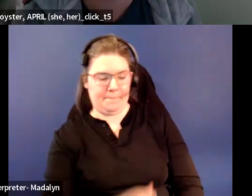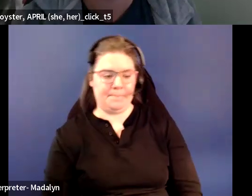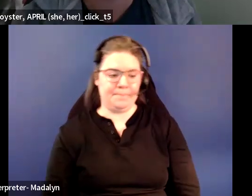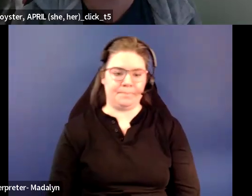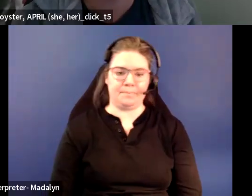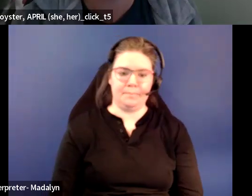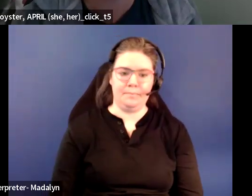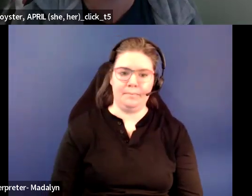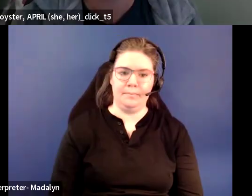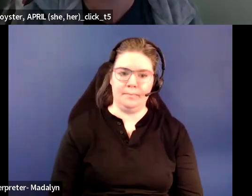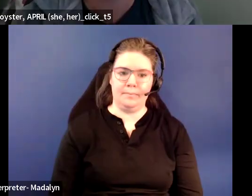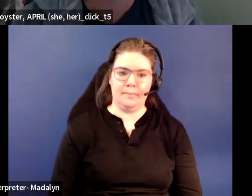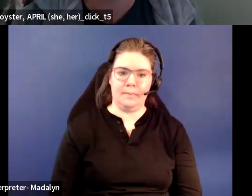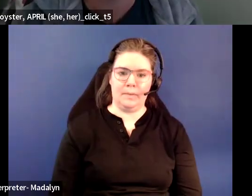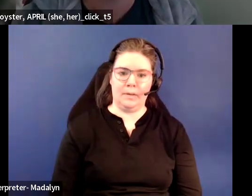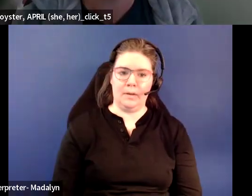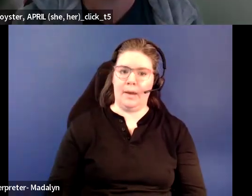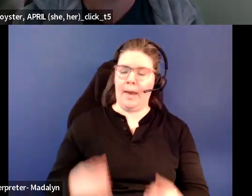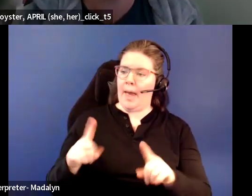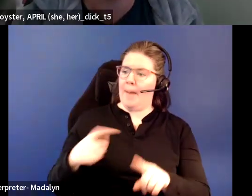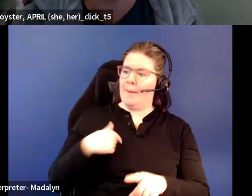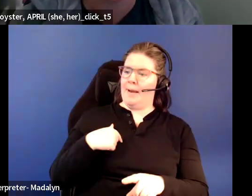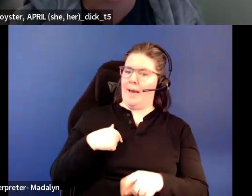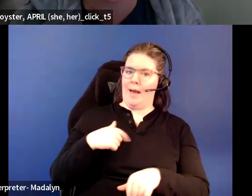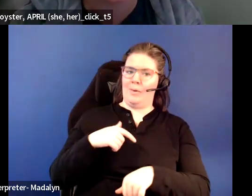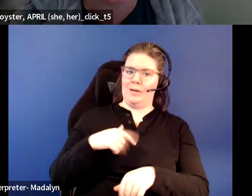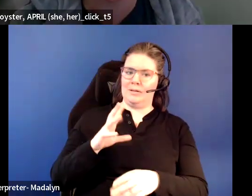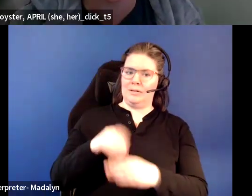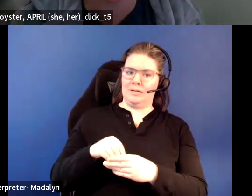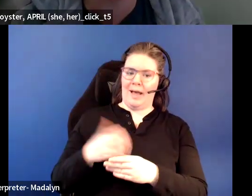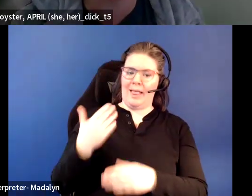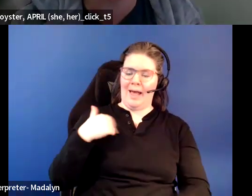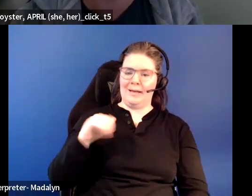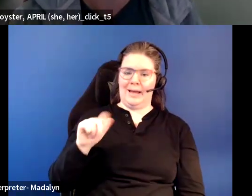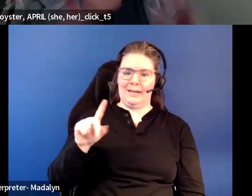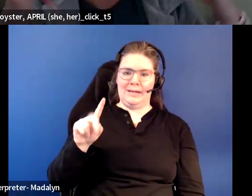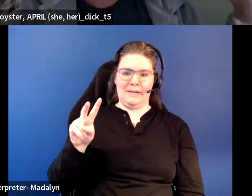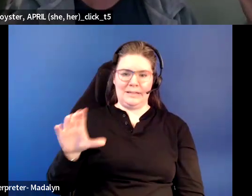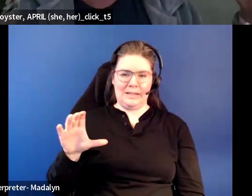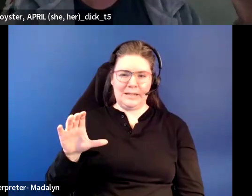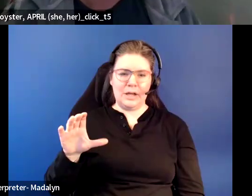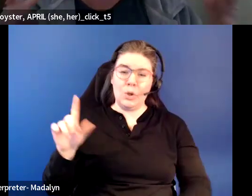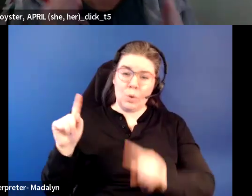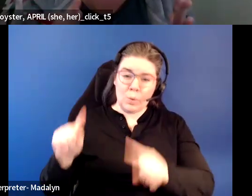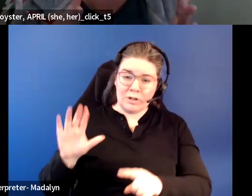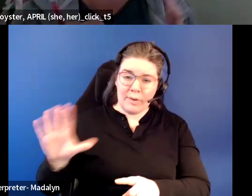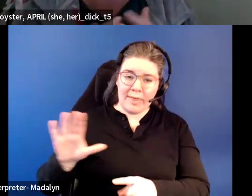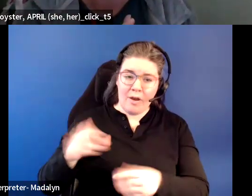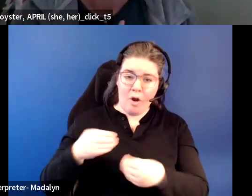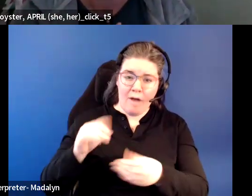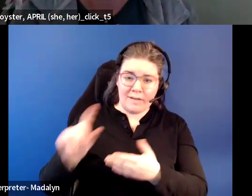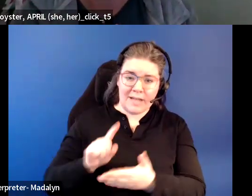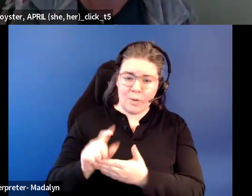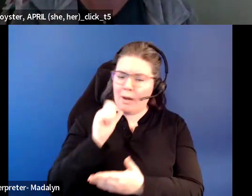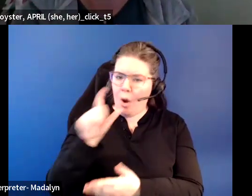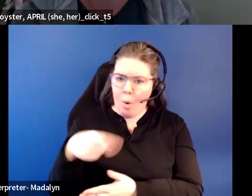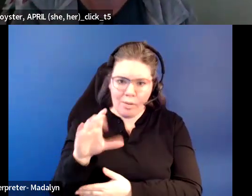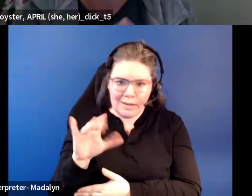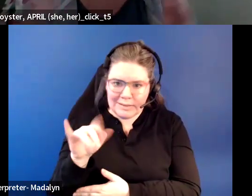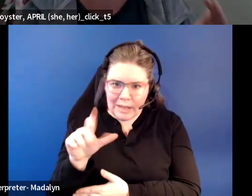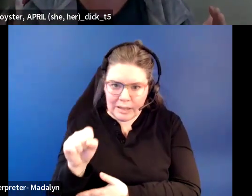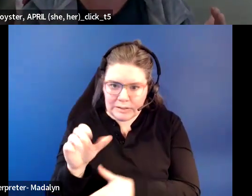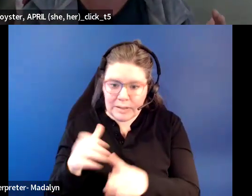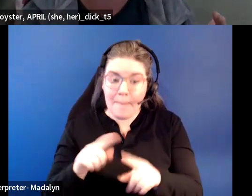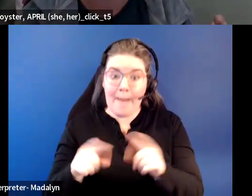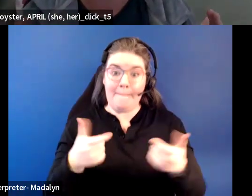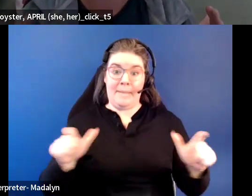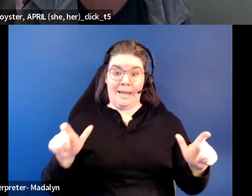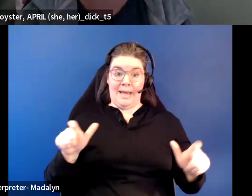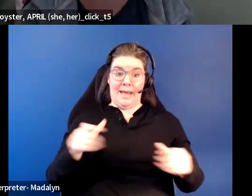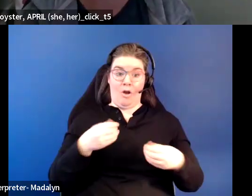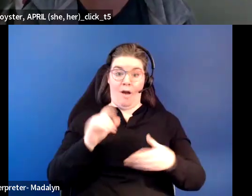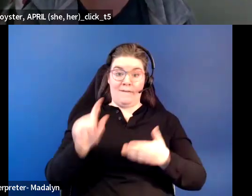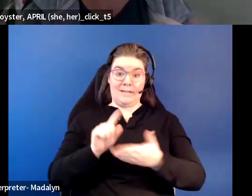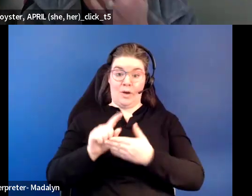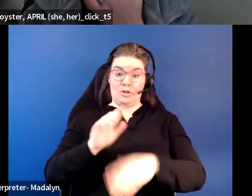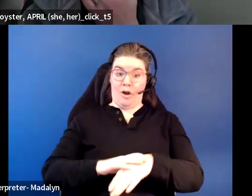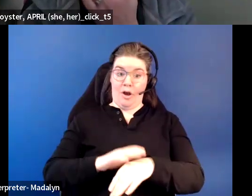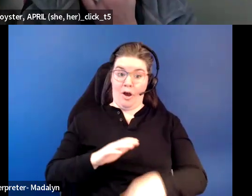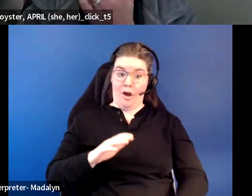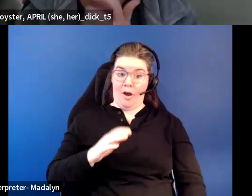Sierra Royster, APRIL (she, her): Oh, so actually, on the last 80 BC, I don't know if you've attended their office hours, that the bigger grant, not just for sales, but they do that bigger office hours on Friday every Friday at 11.